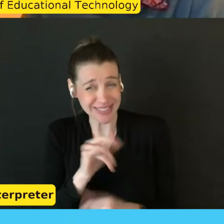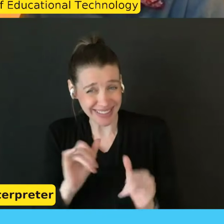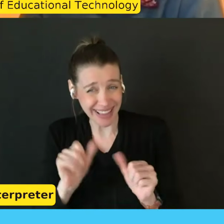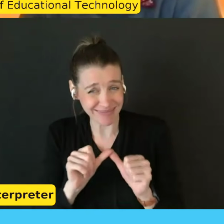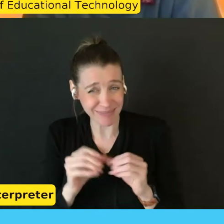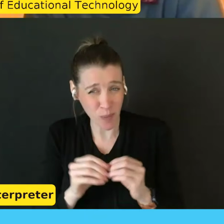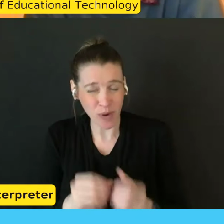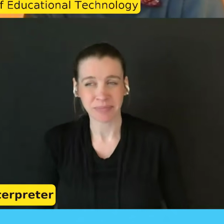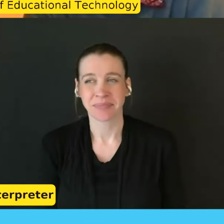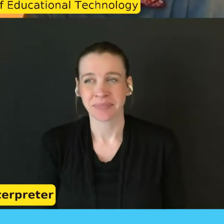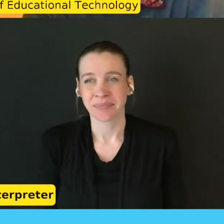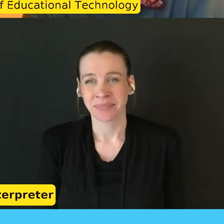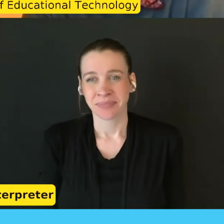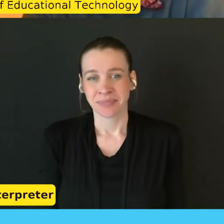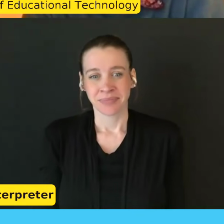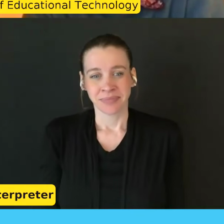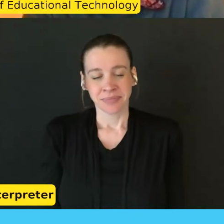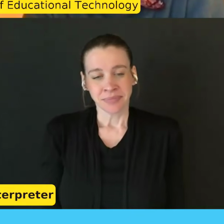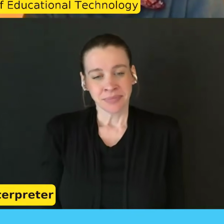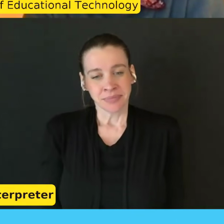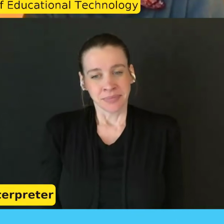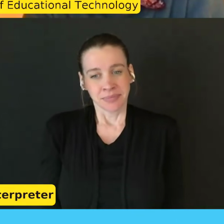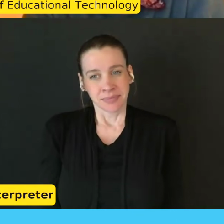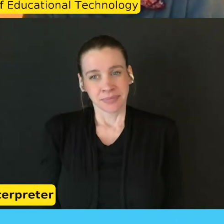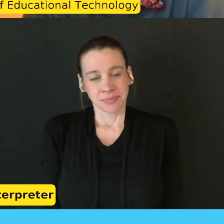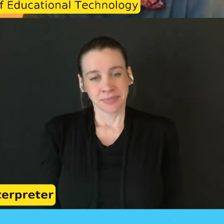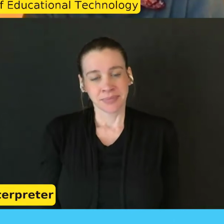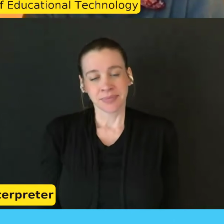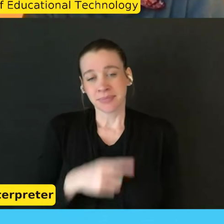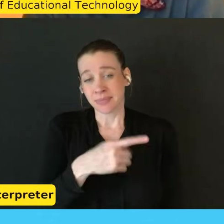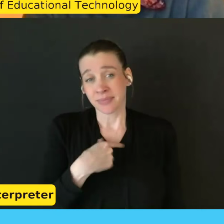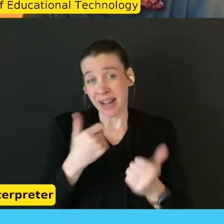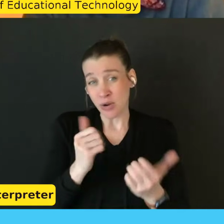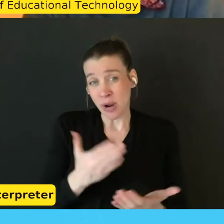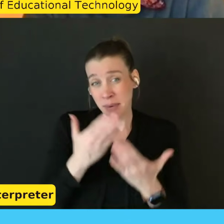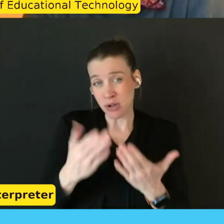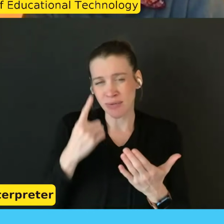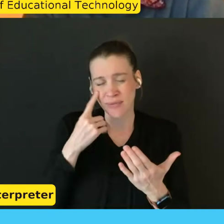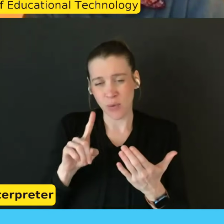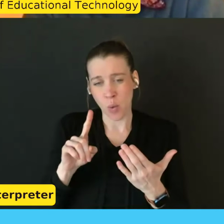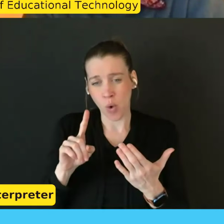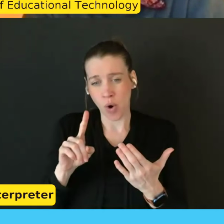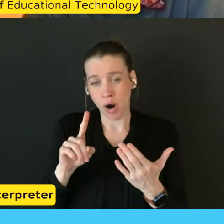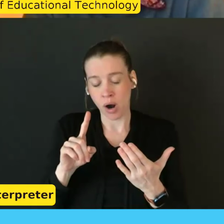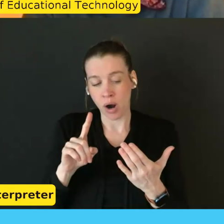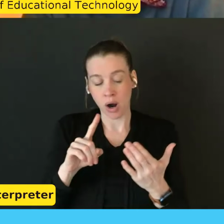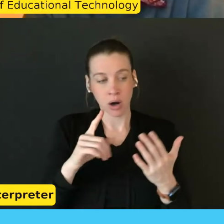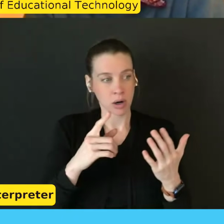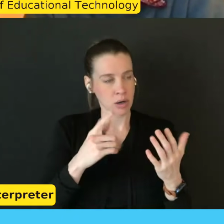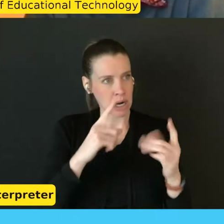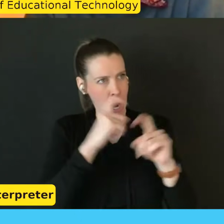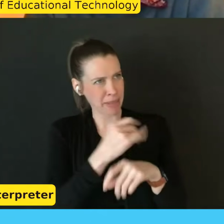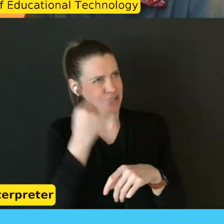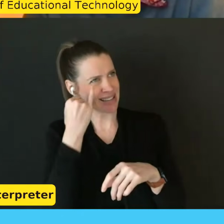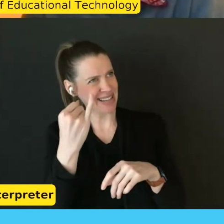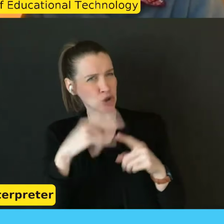Do you have a little more energy Rafael?